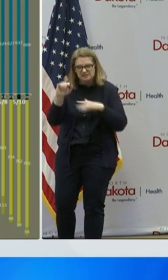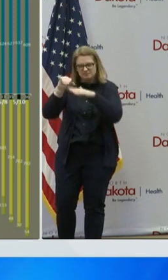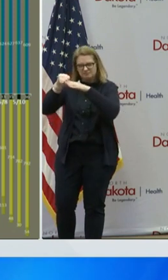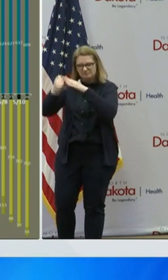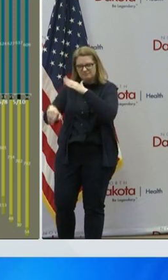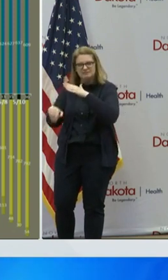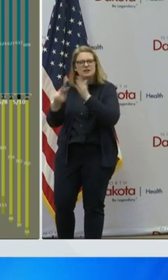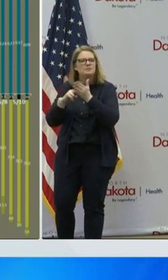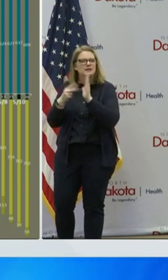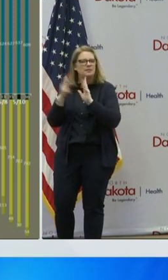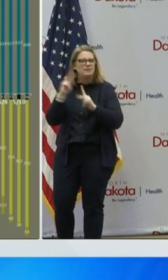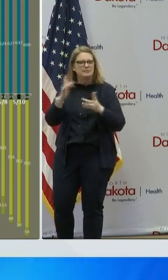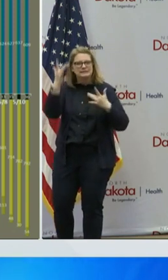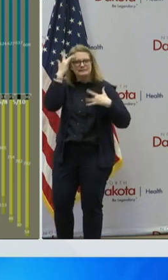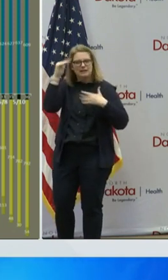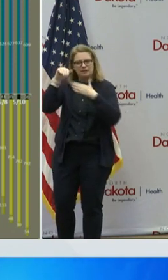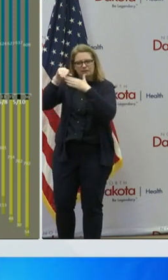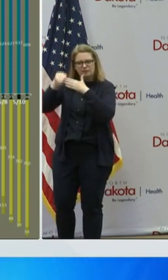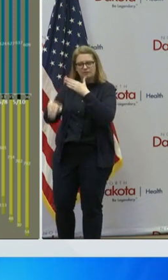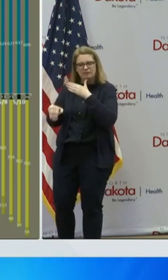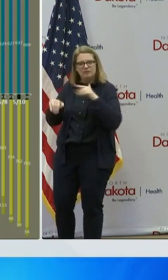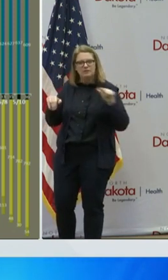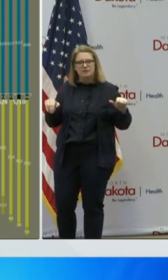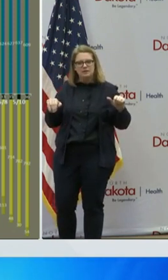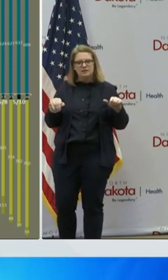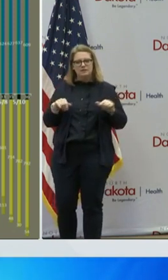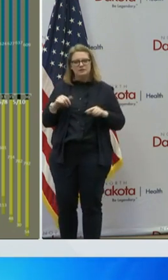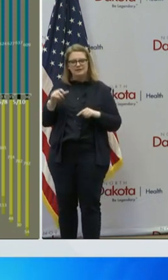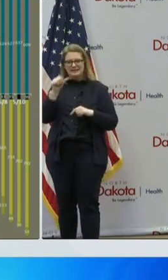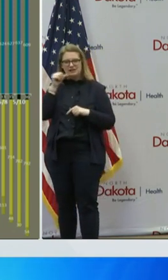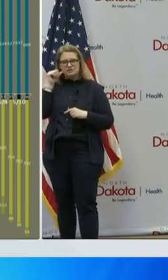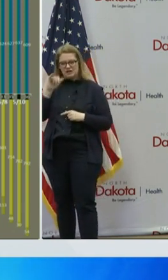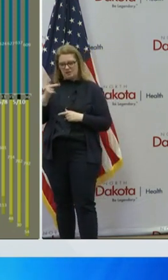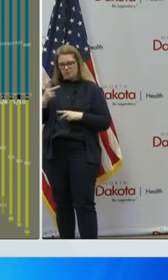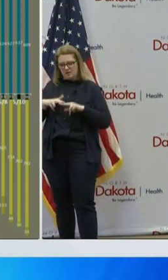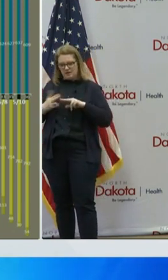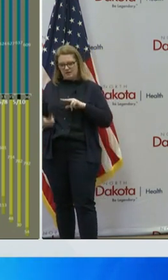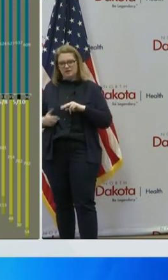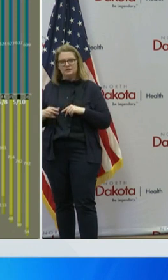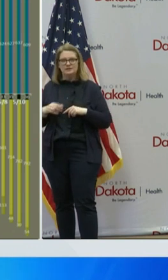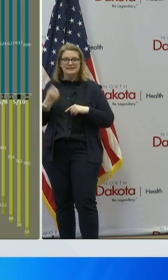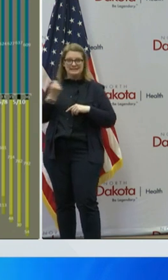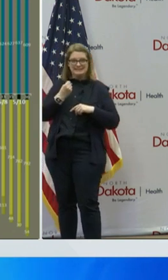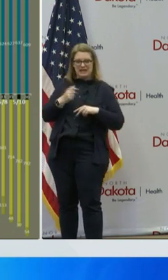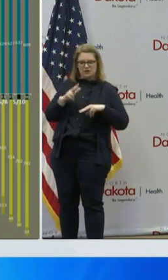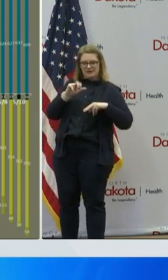CONTINUE TO SEE THAT NUMBER OF ACTIVE CASES DROP DOWN, BUT,